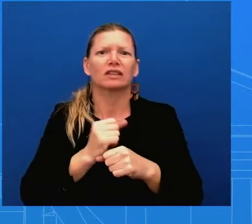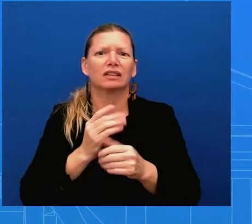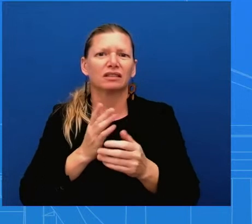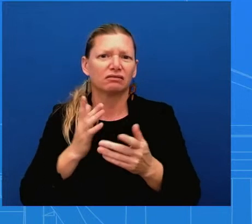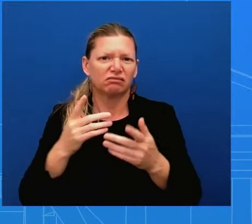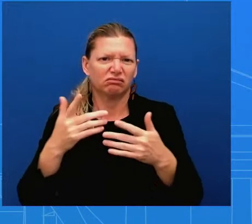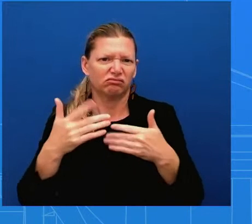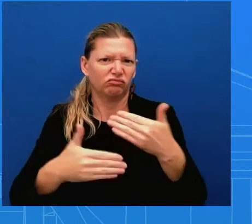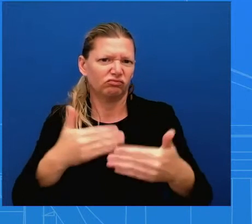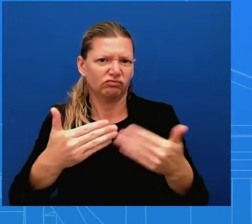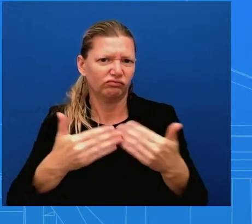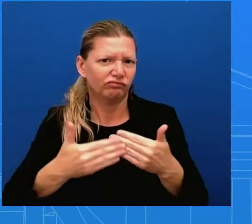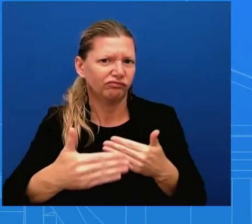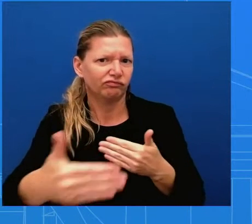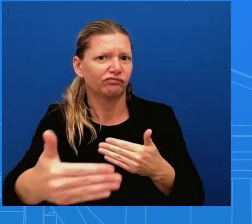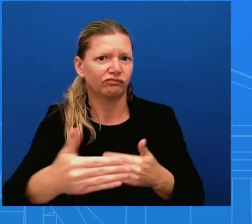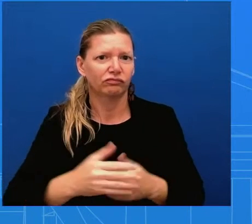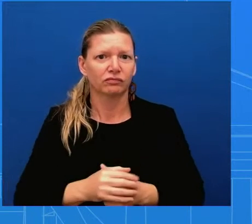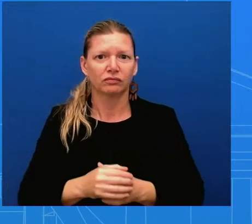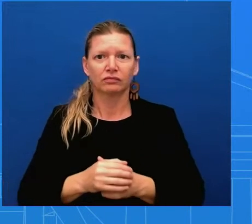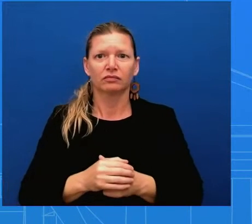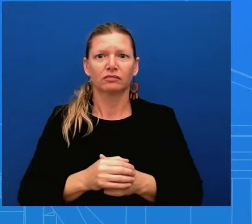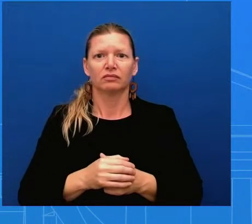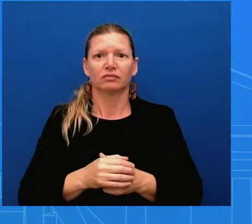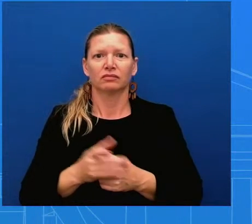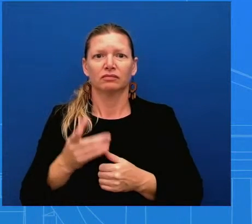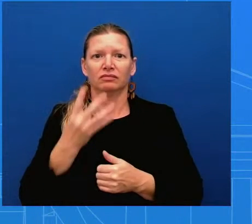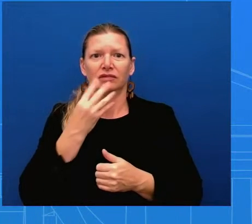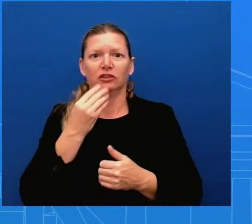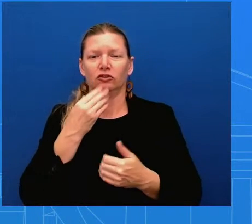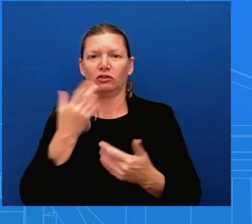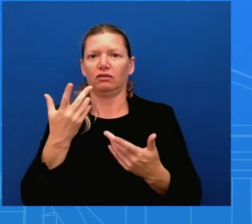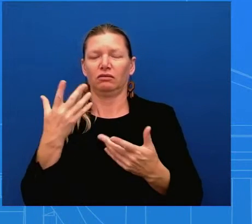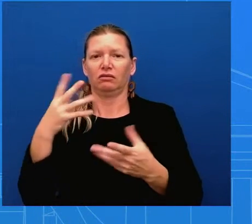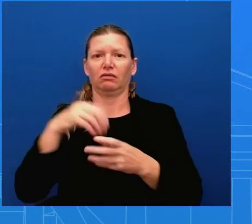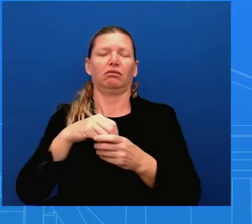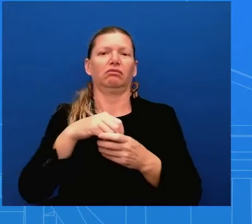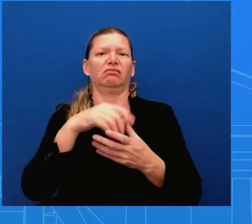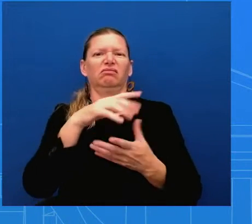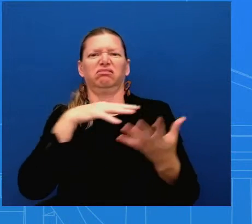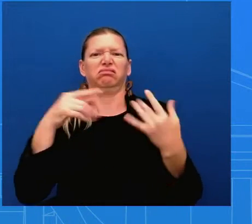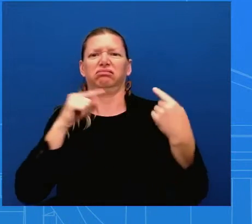in a counterinsurgency campaign that never ends and ultimately saps Israel's strength and vitality.